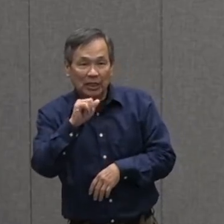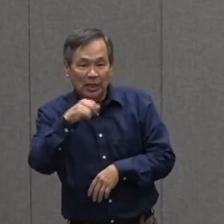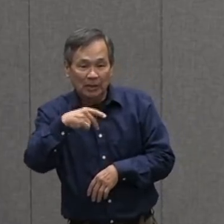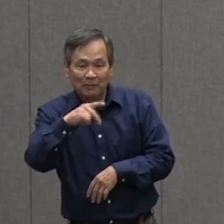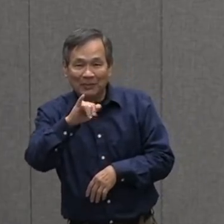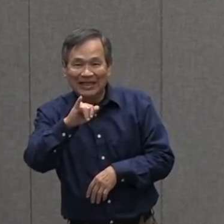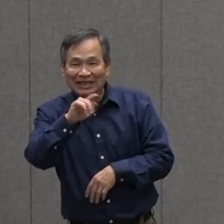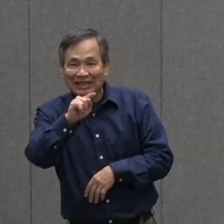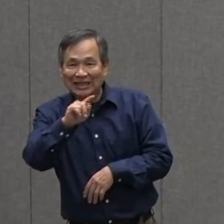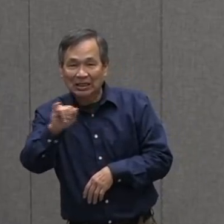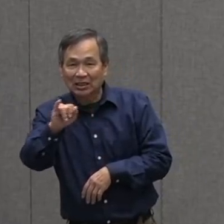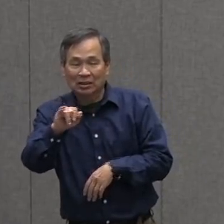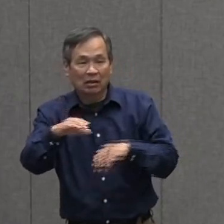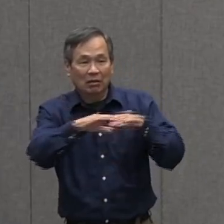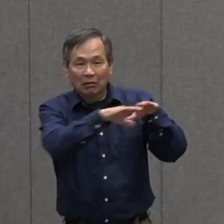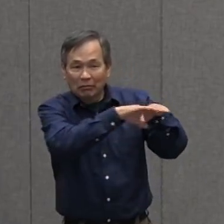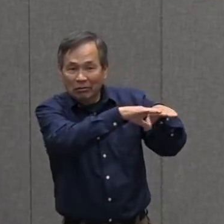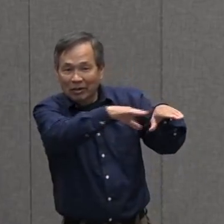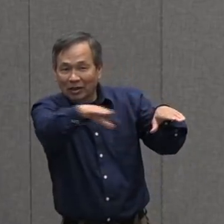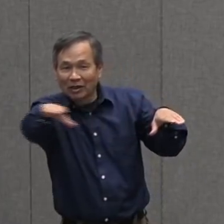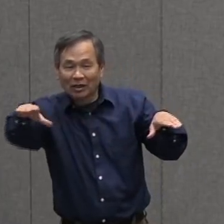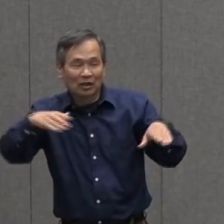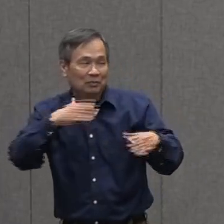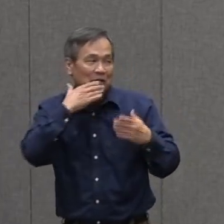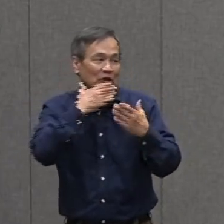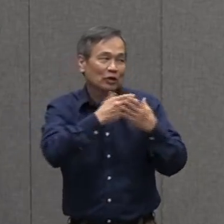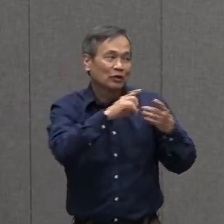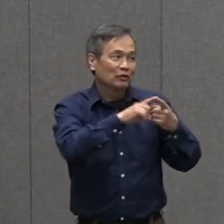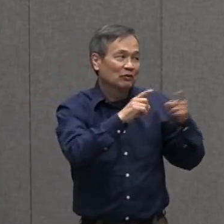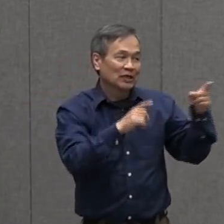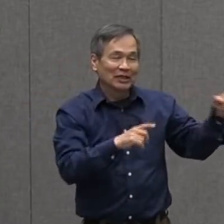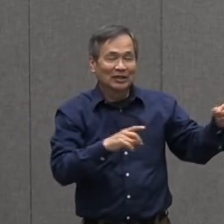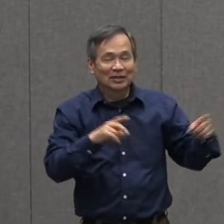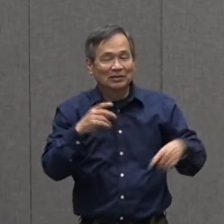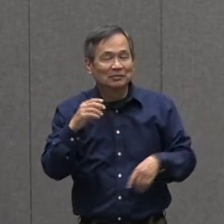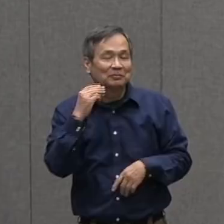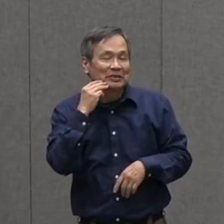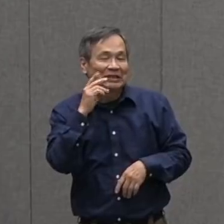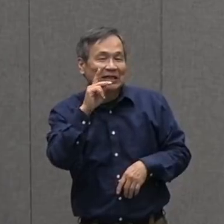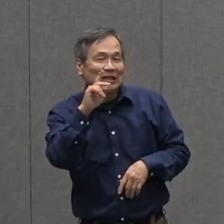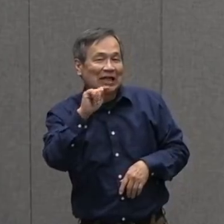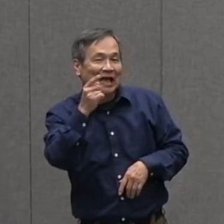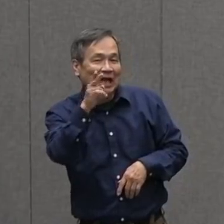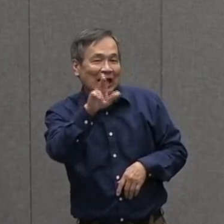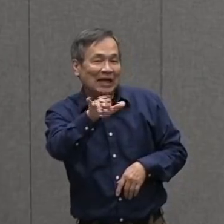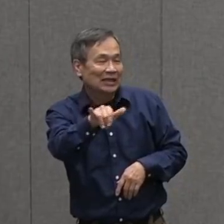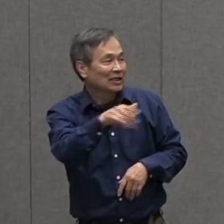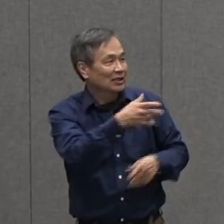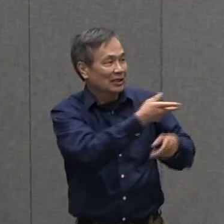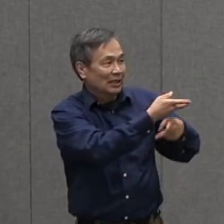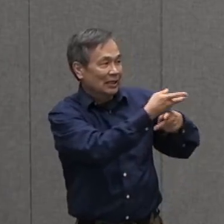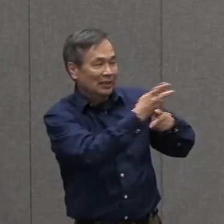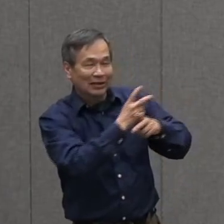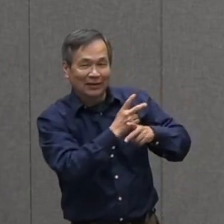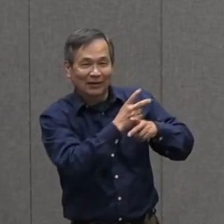Now my good friend Ms. Kathy let me borrow this book. I love it when friends share books with me.